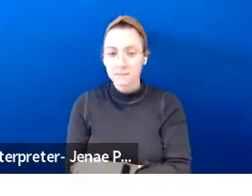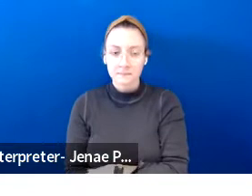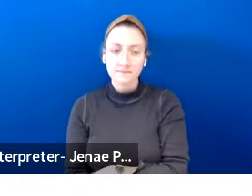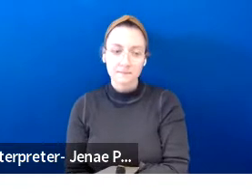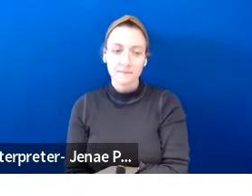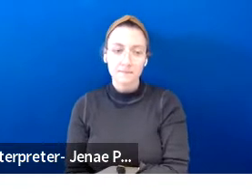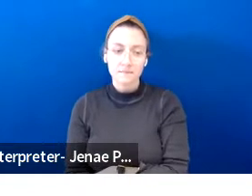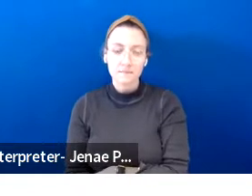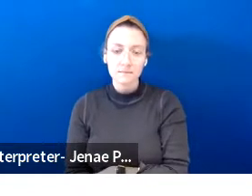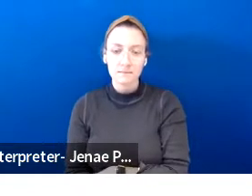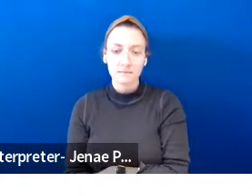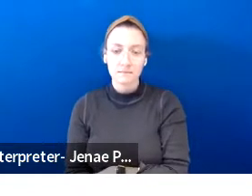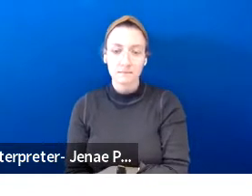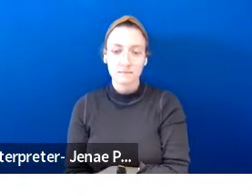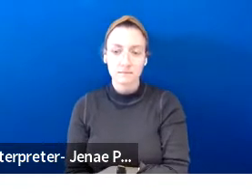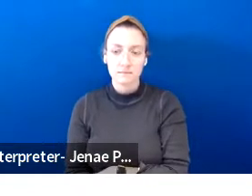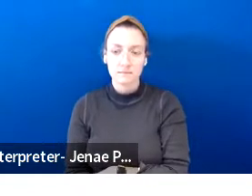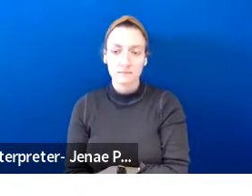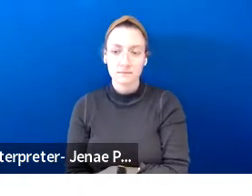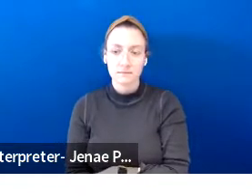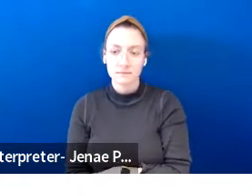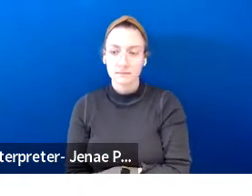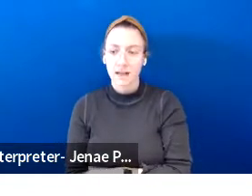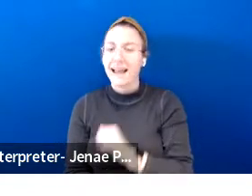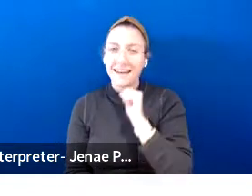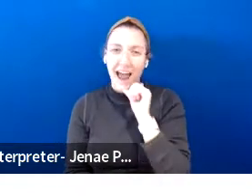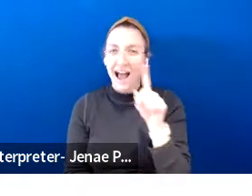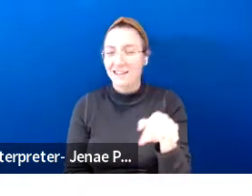so it's not just, again, positive thinking in that sense,